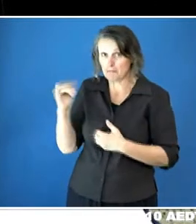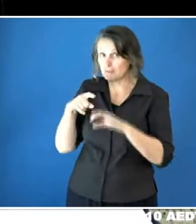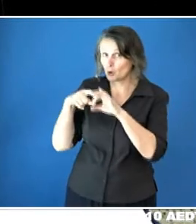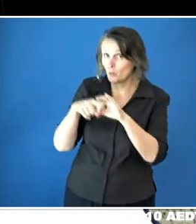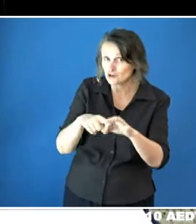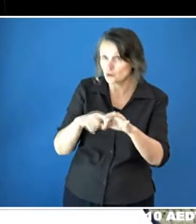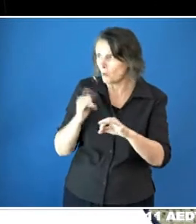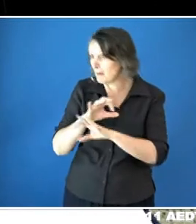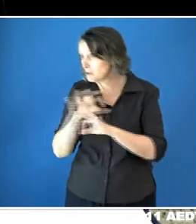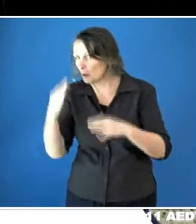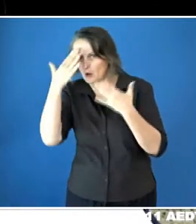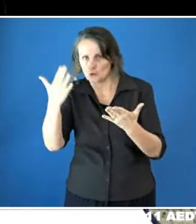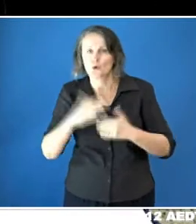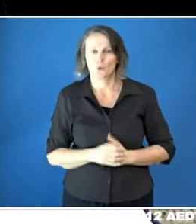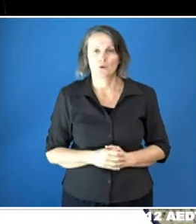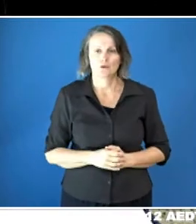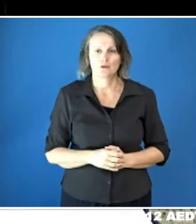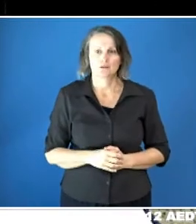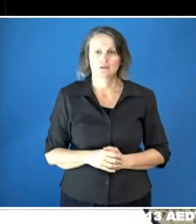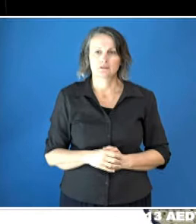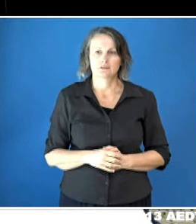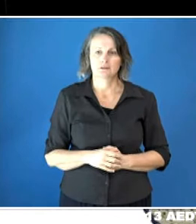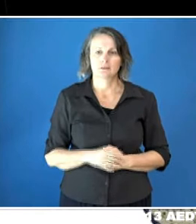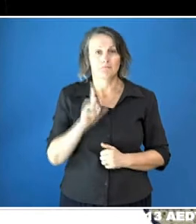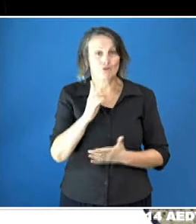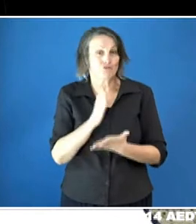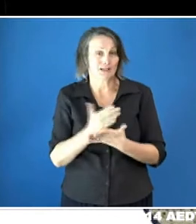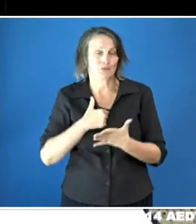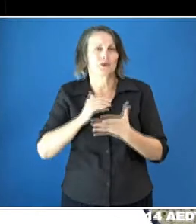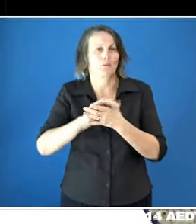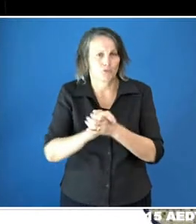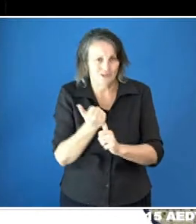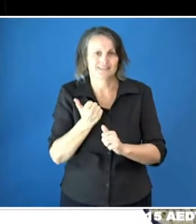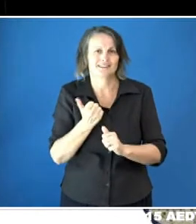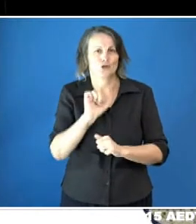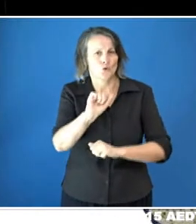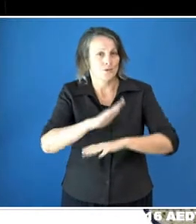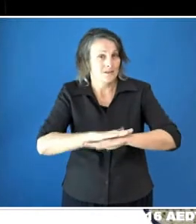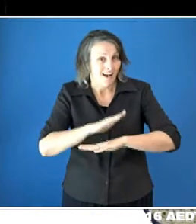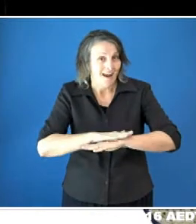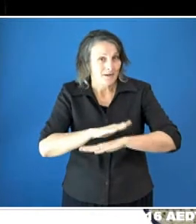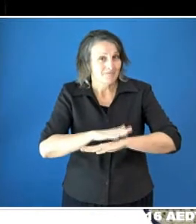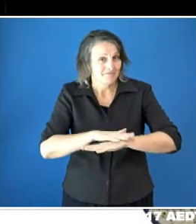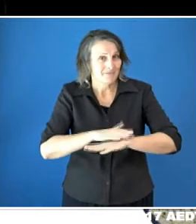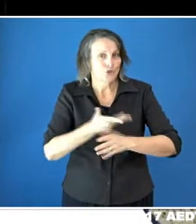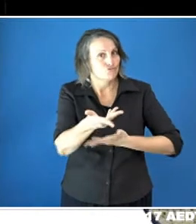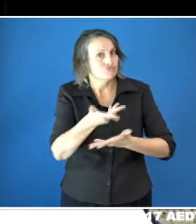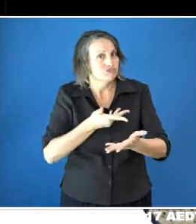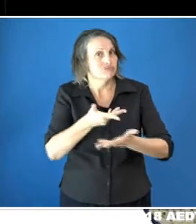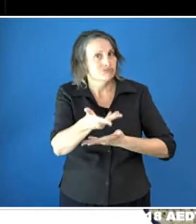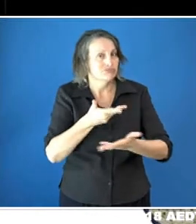But we have very much appreciated the time you've spent with us to tell us about your